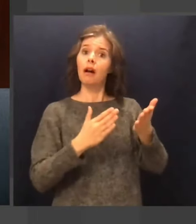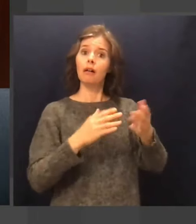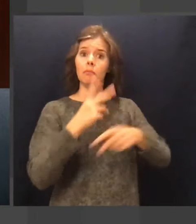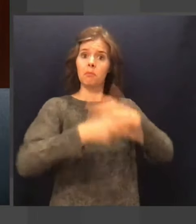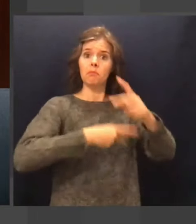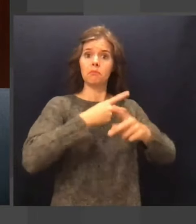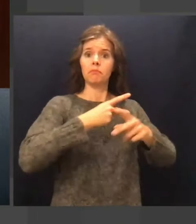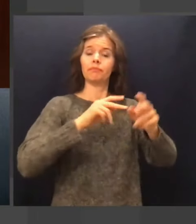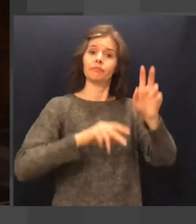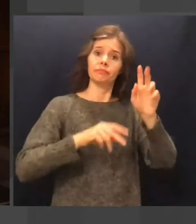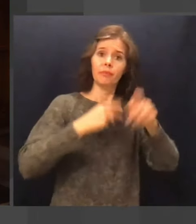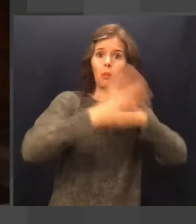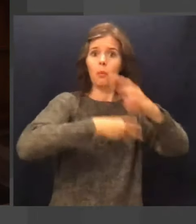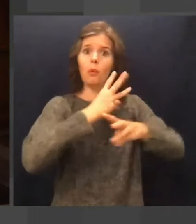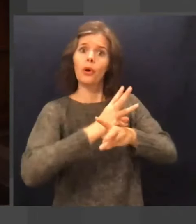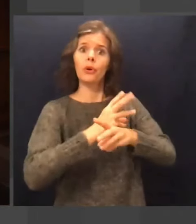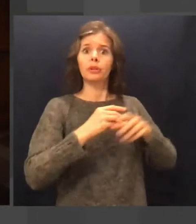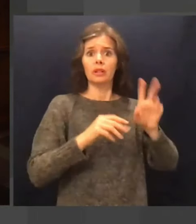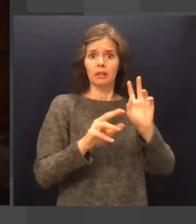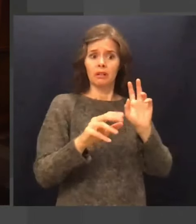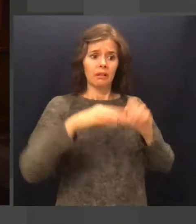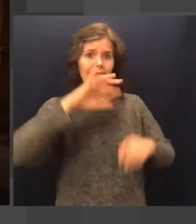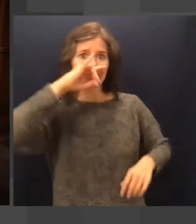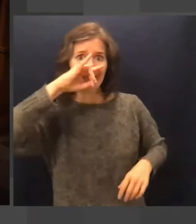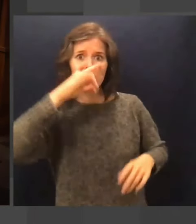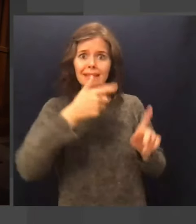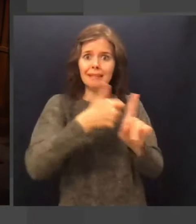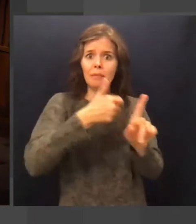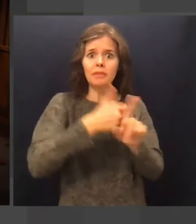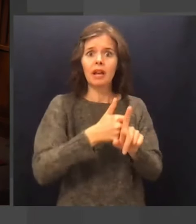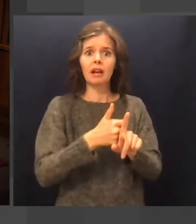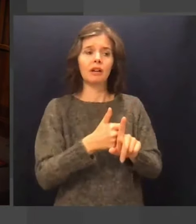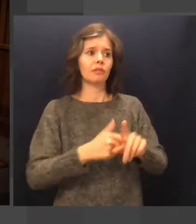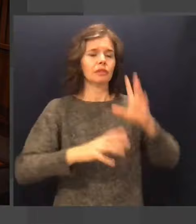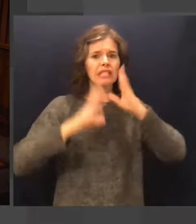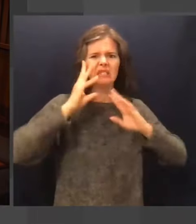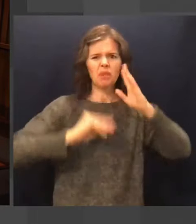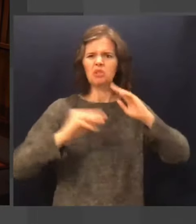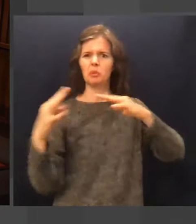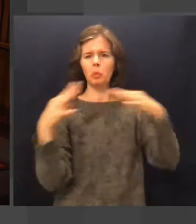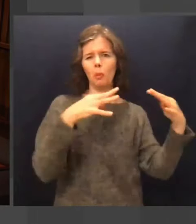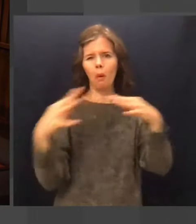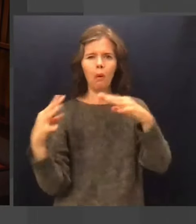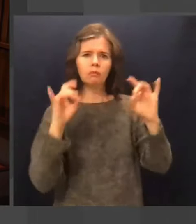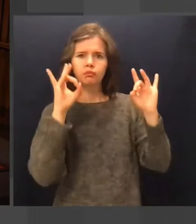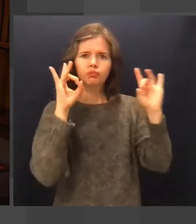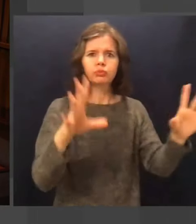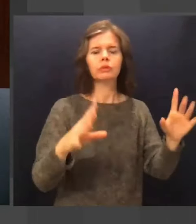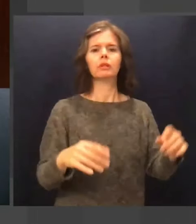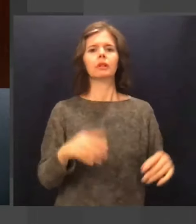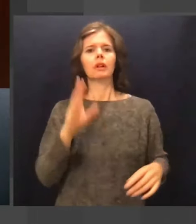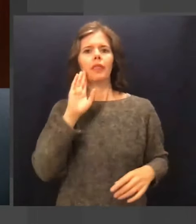CONFLICT AROUND THE WORLD AND SITS THEM DOWN TO PLAY MINECRAFT.